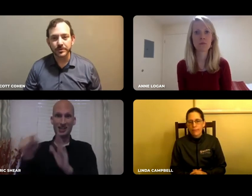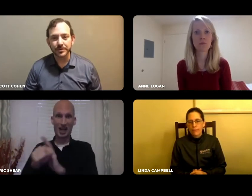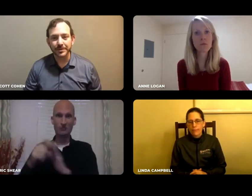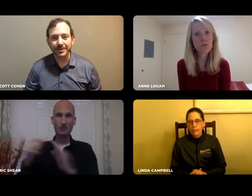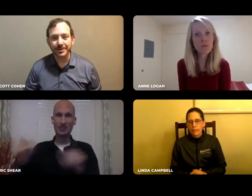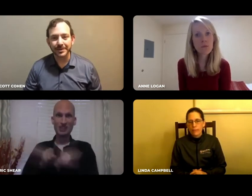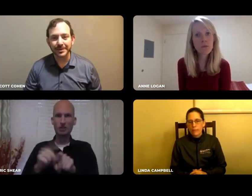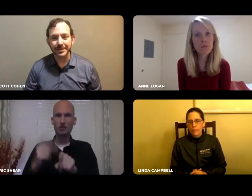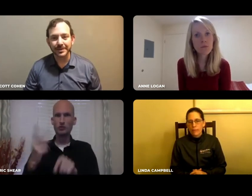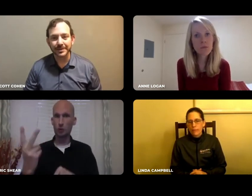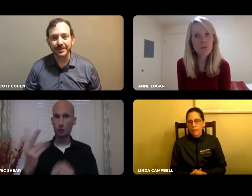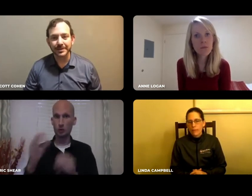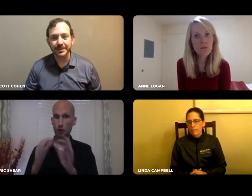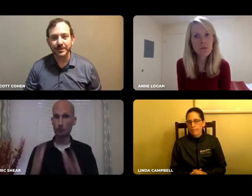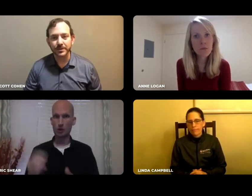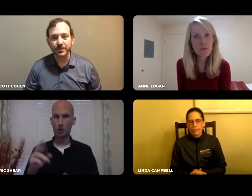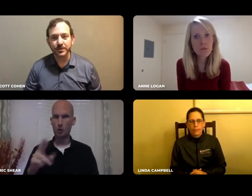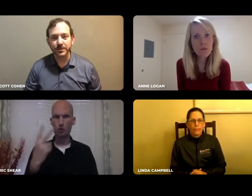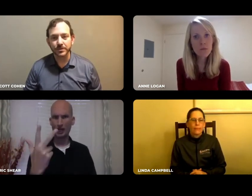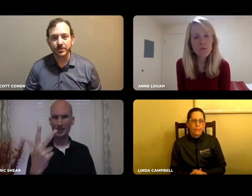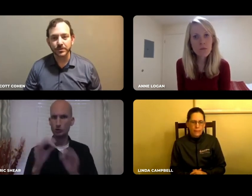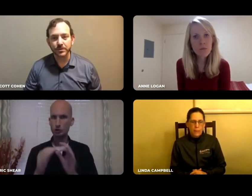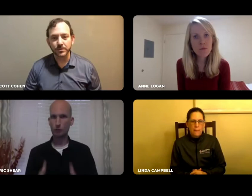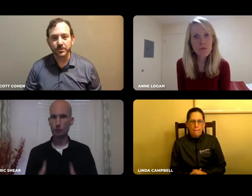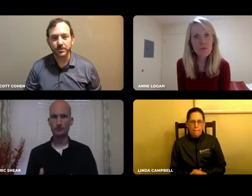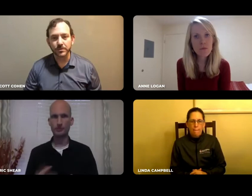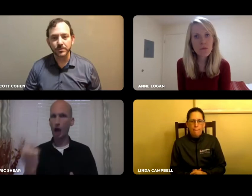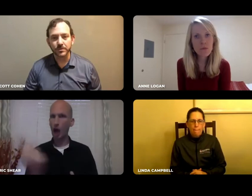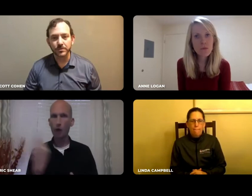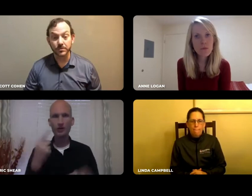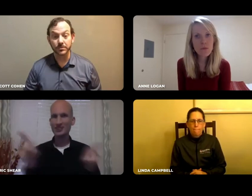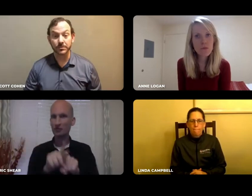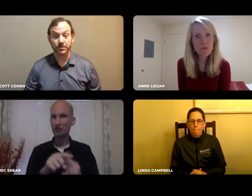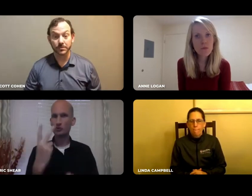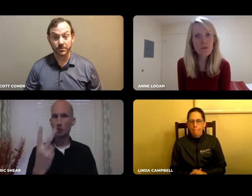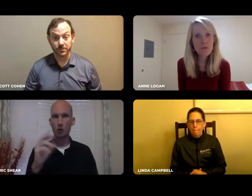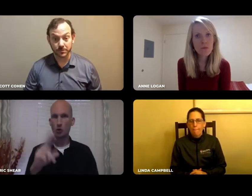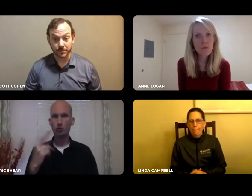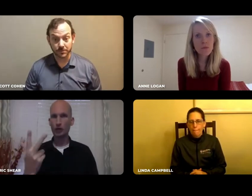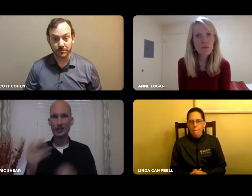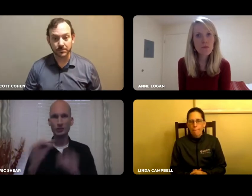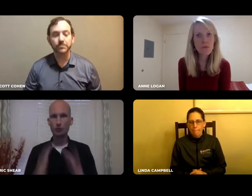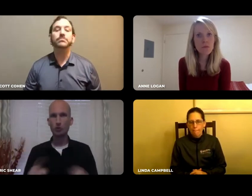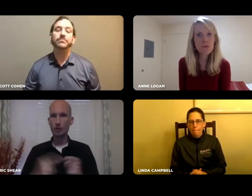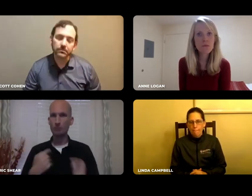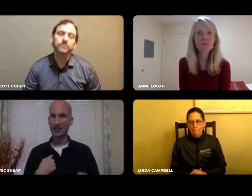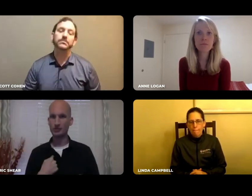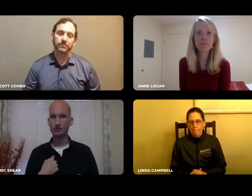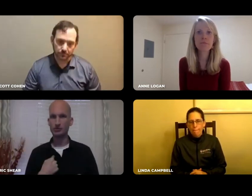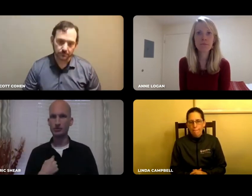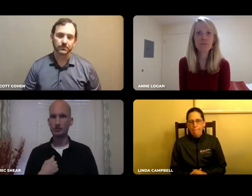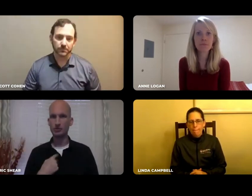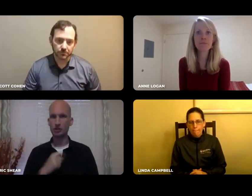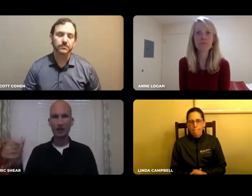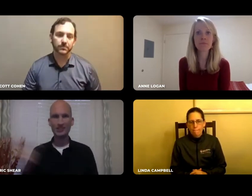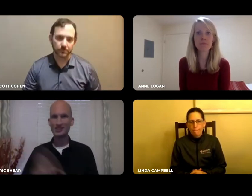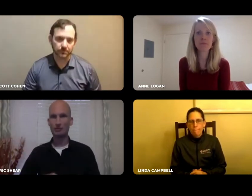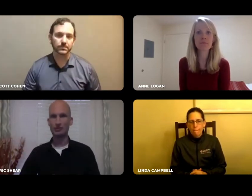Sometimes I've had 2-3 but I maintain that same interpreter